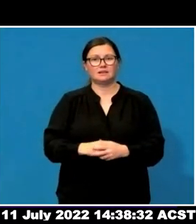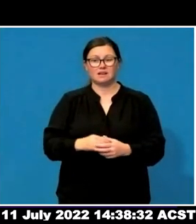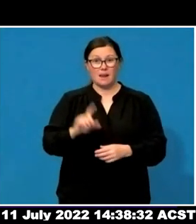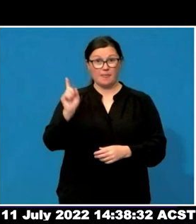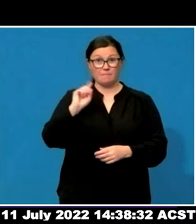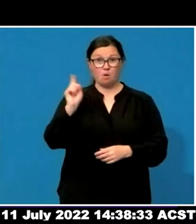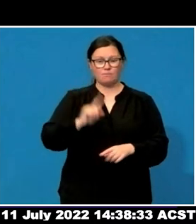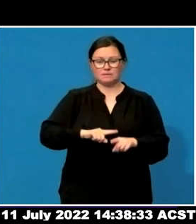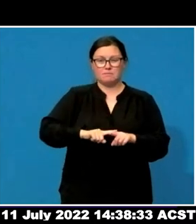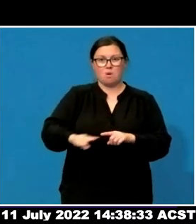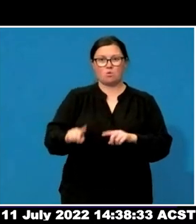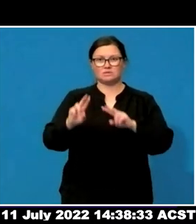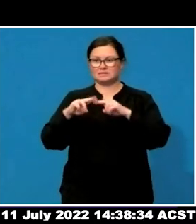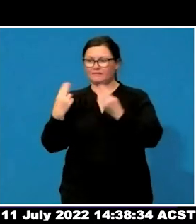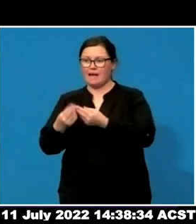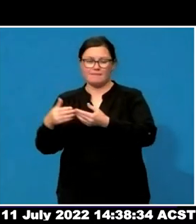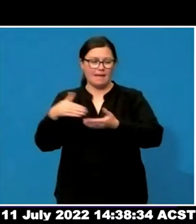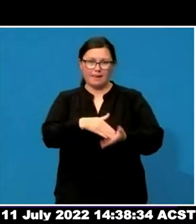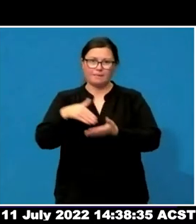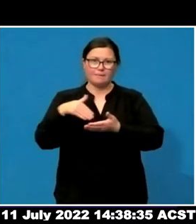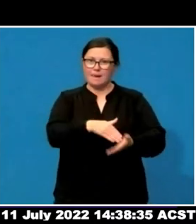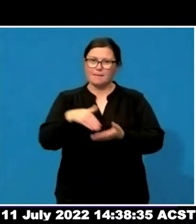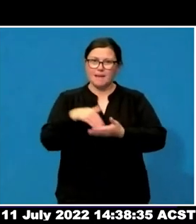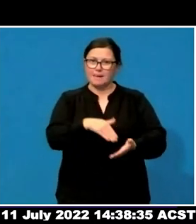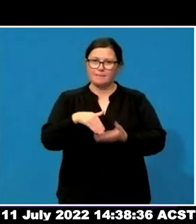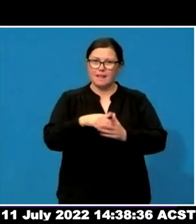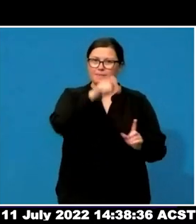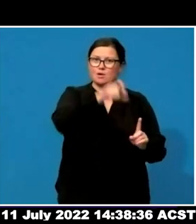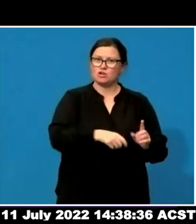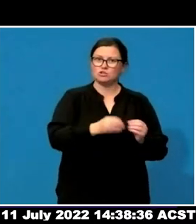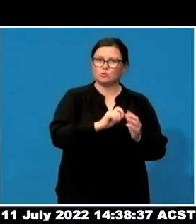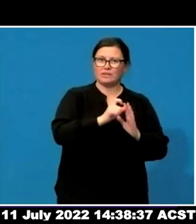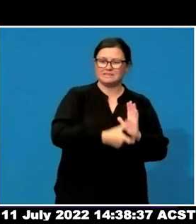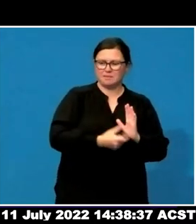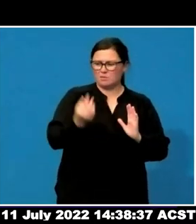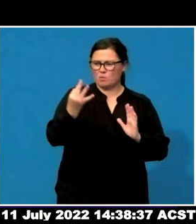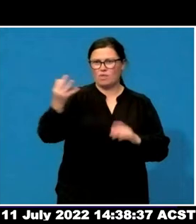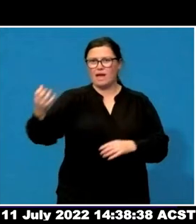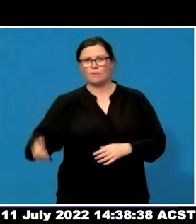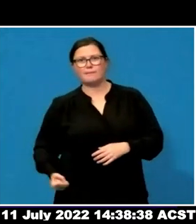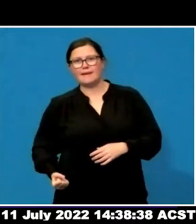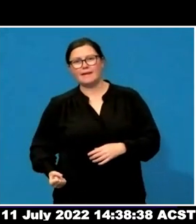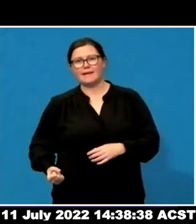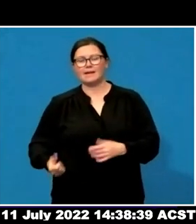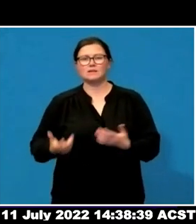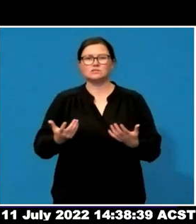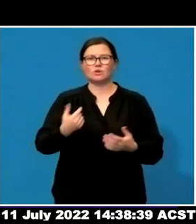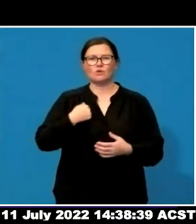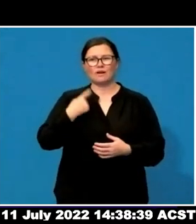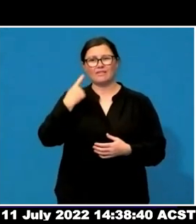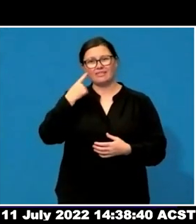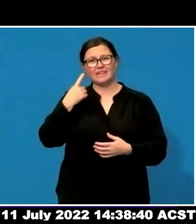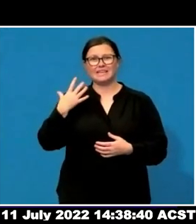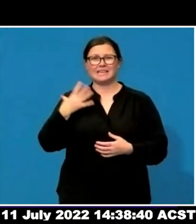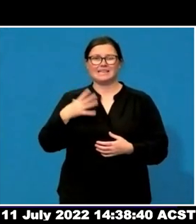members currently. I believe there needs to be extreme diligence around